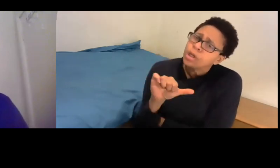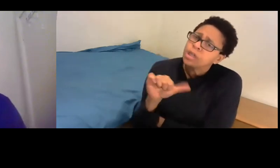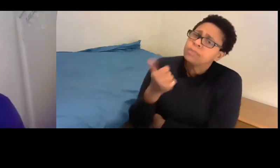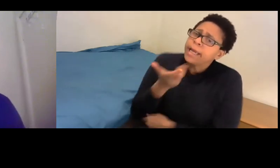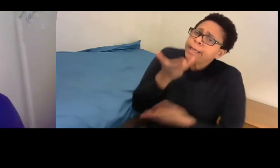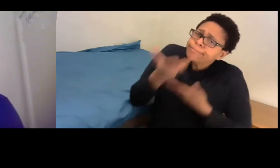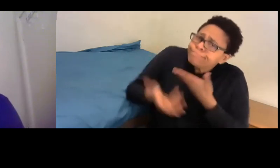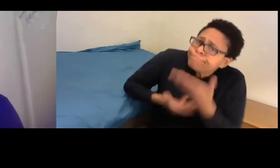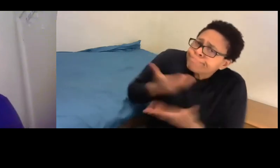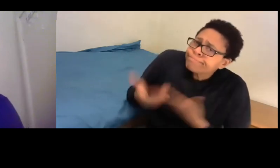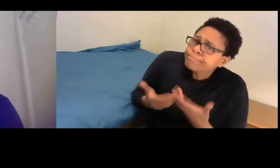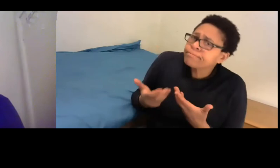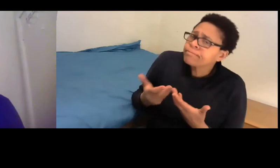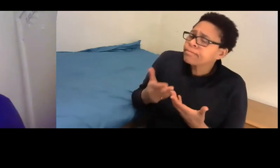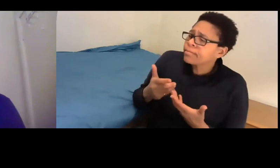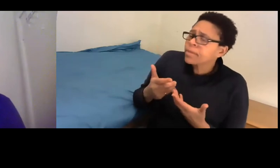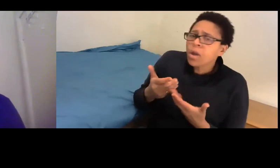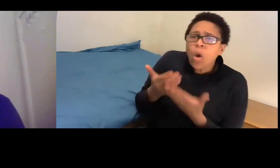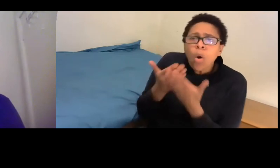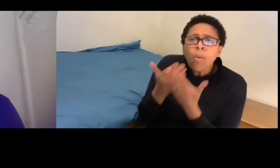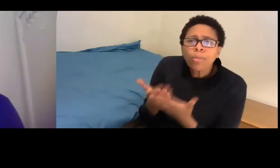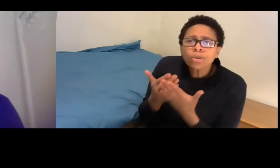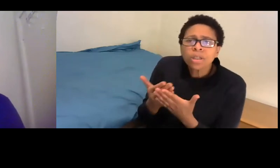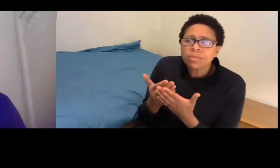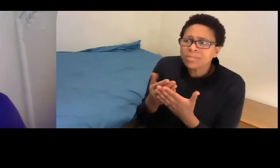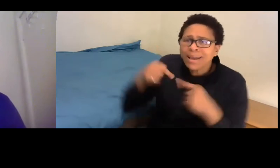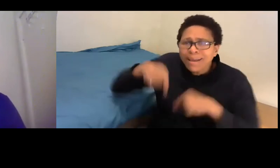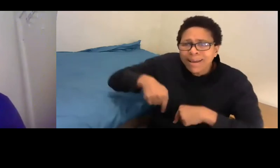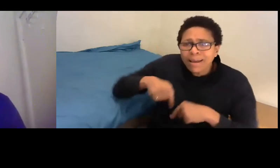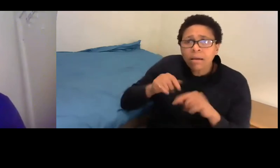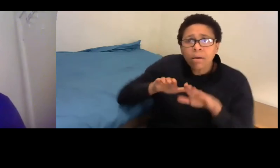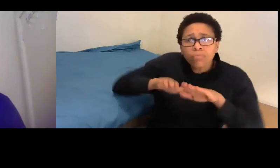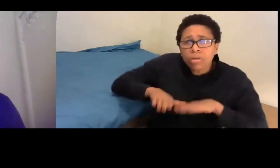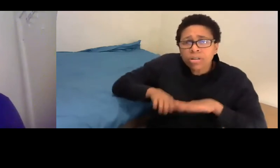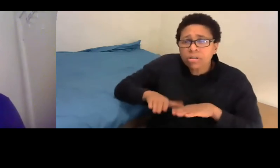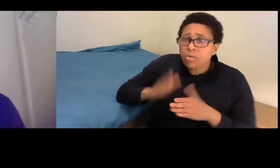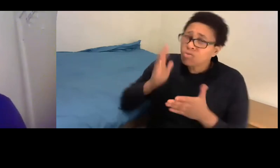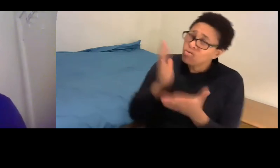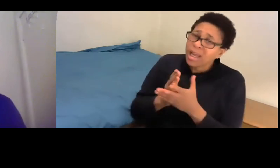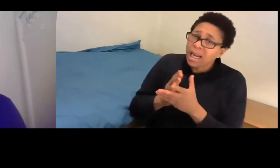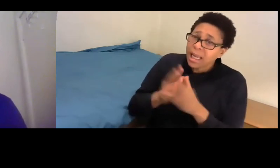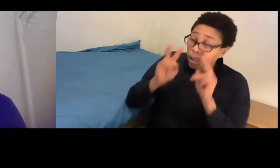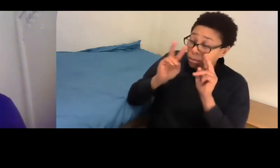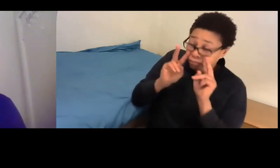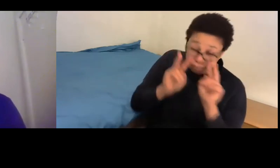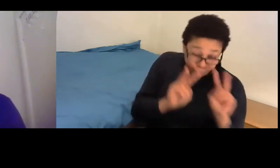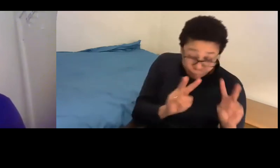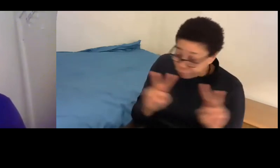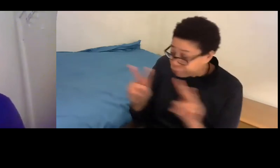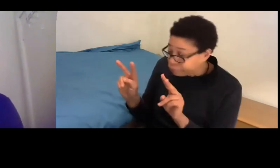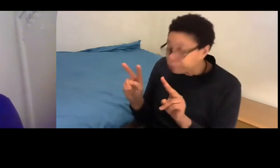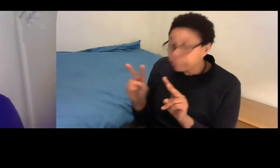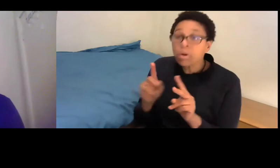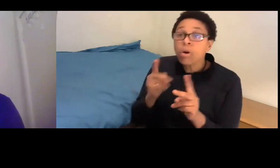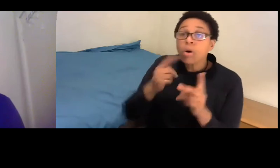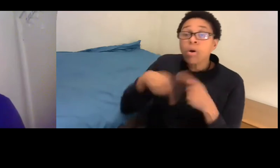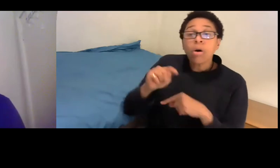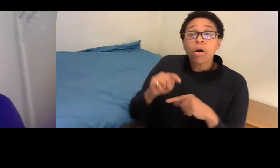Muslims are so over-monitored in the UK, you know, how counterterrorism policies like prevent, really put Muslims